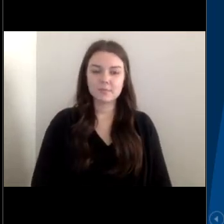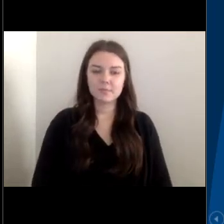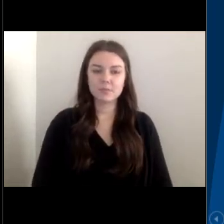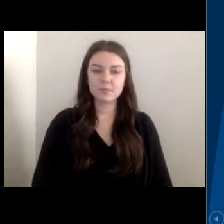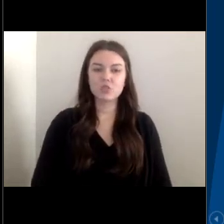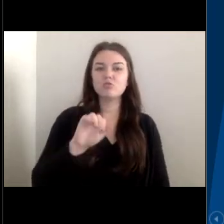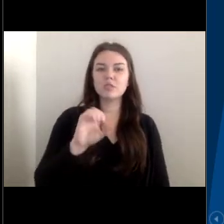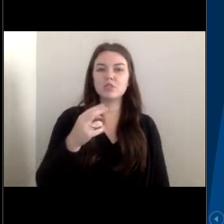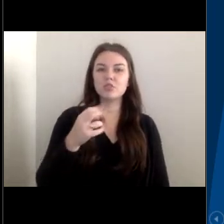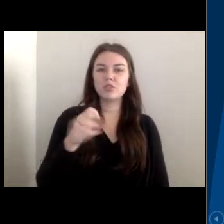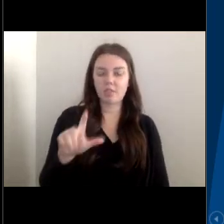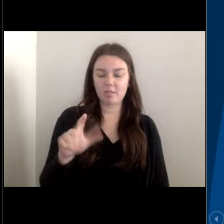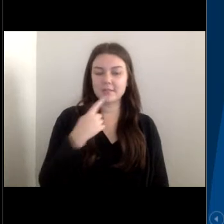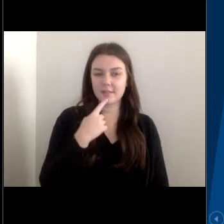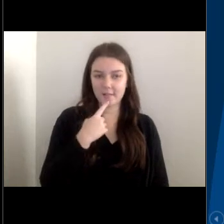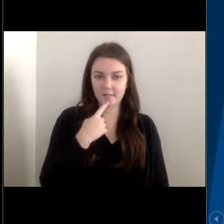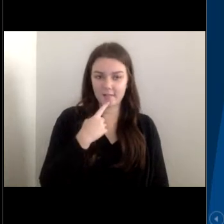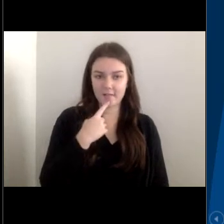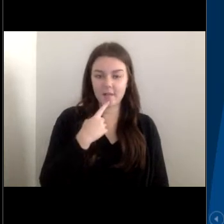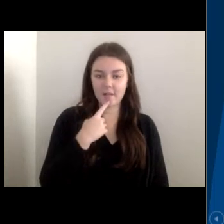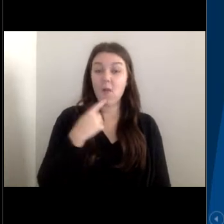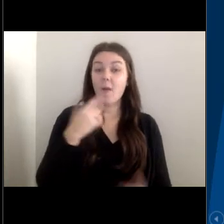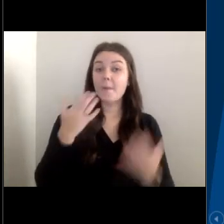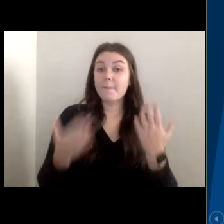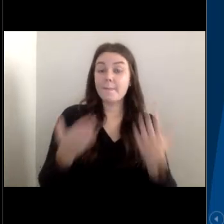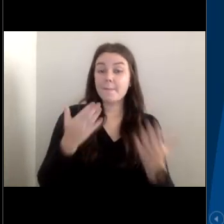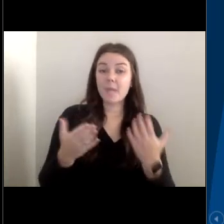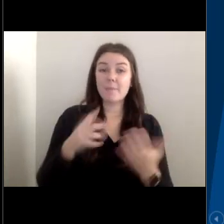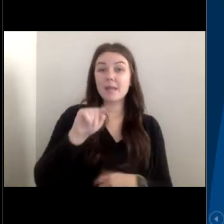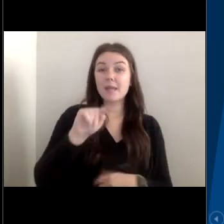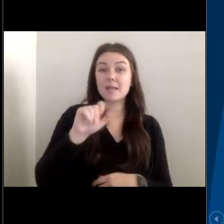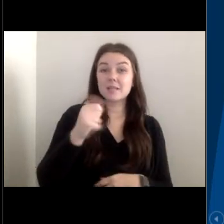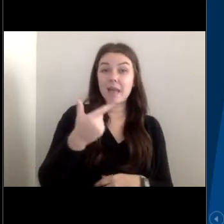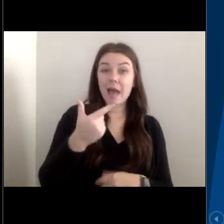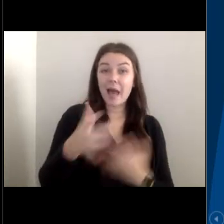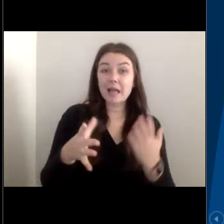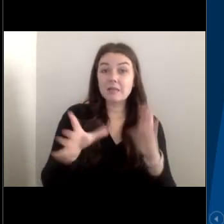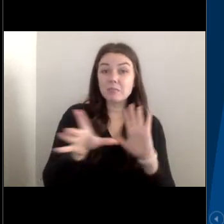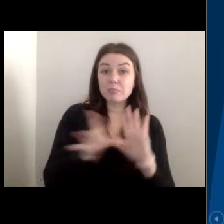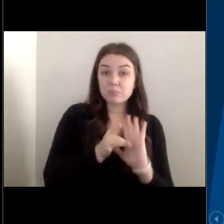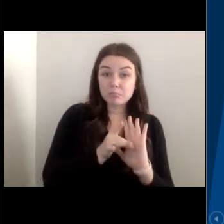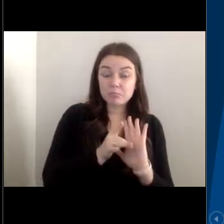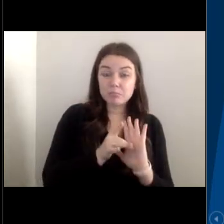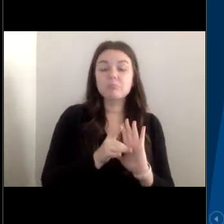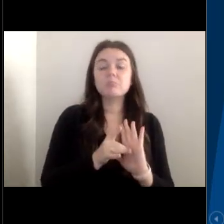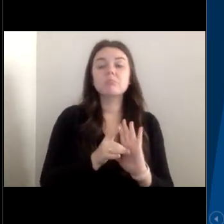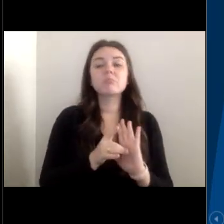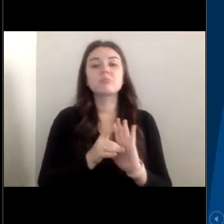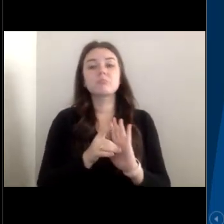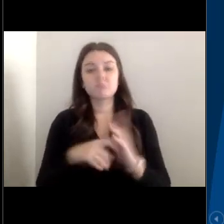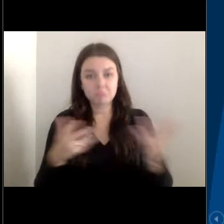Theodore was saying maybe with tags or transmitters, Michelle was saying tags. So what do you think, Leah?